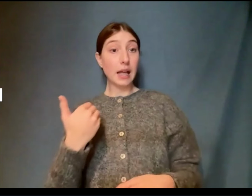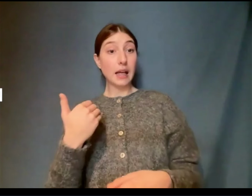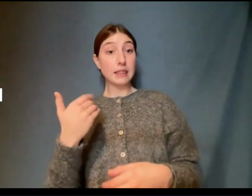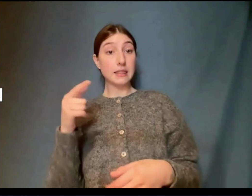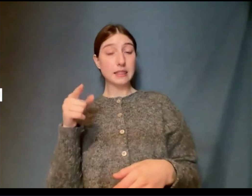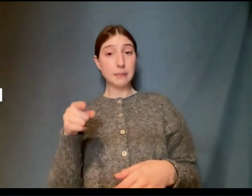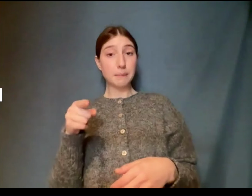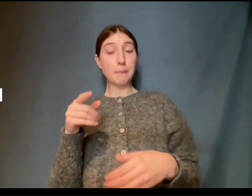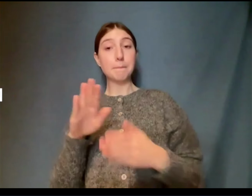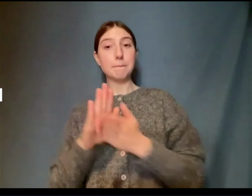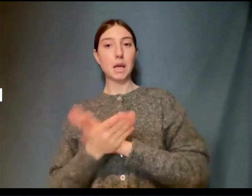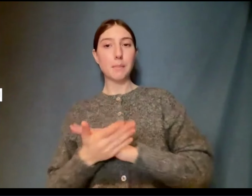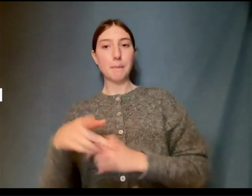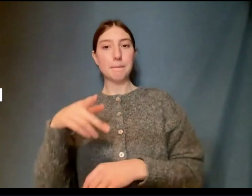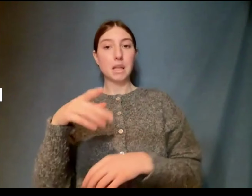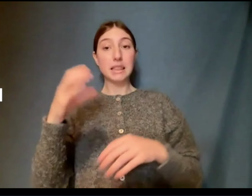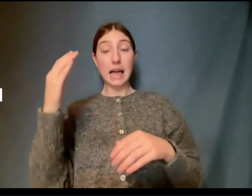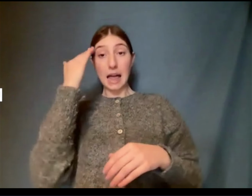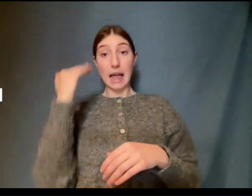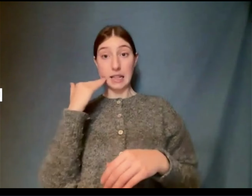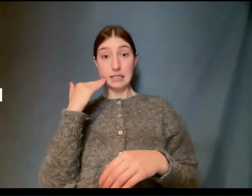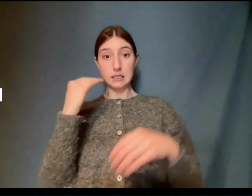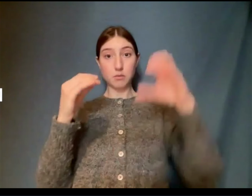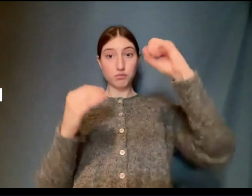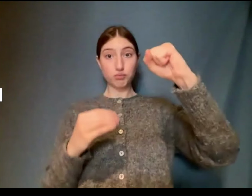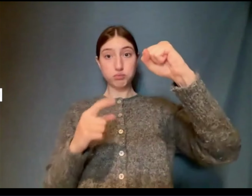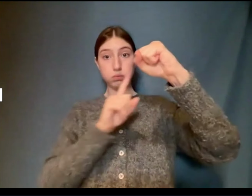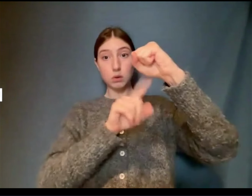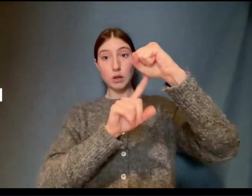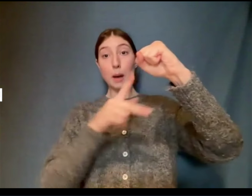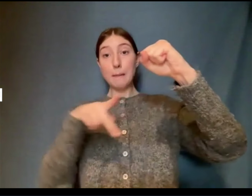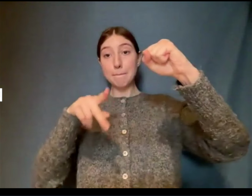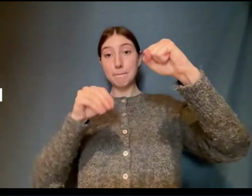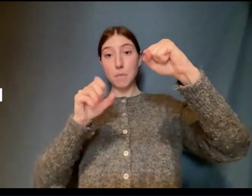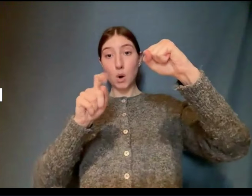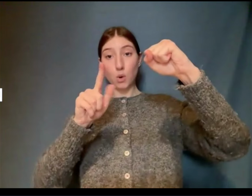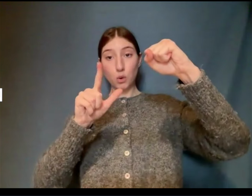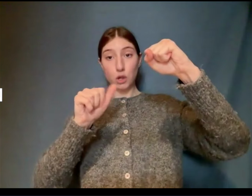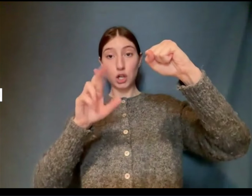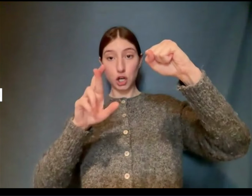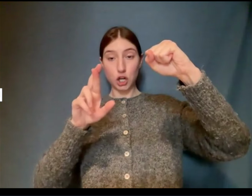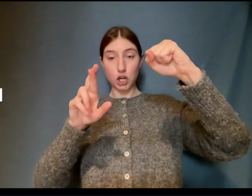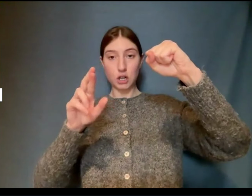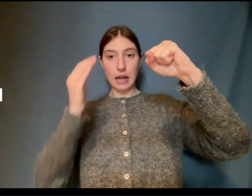Okay, water was polar. Polar and it had some of those features. Um, now does it mix with